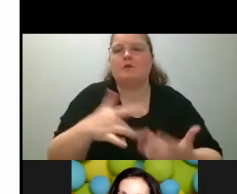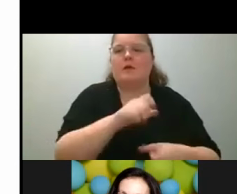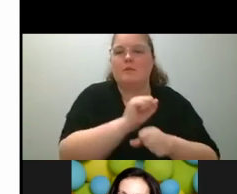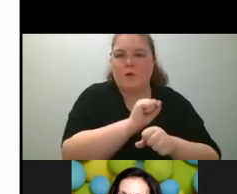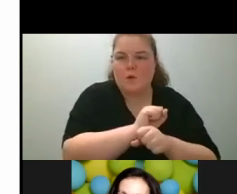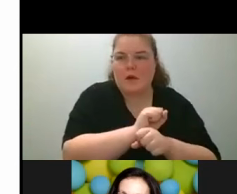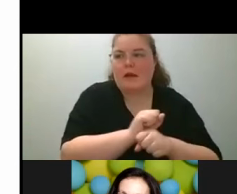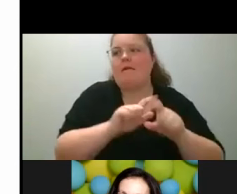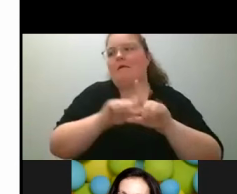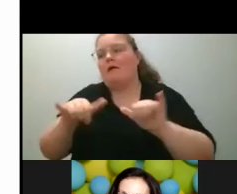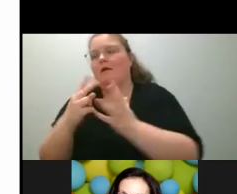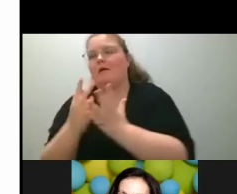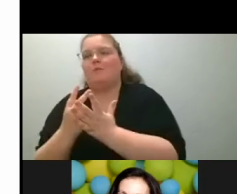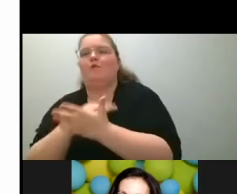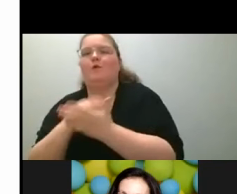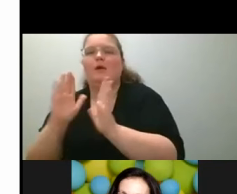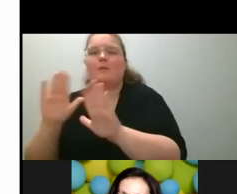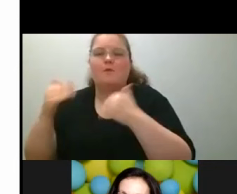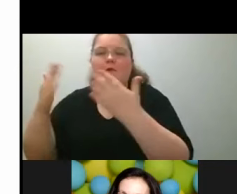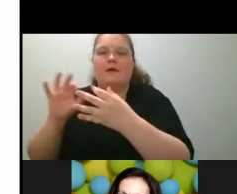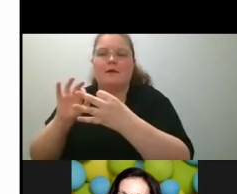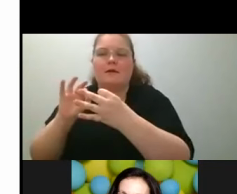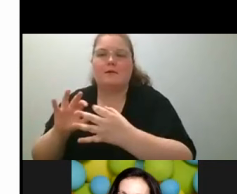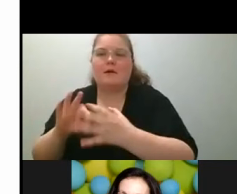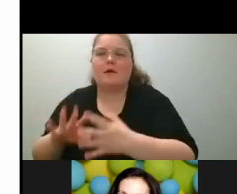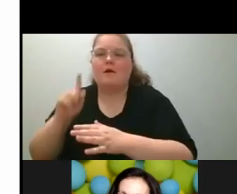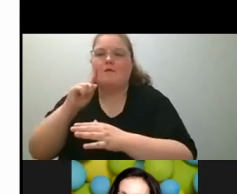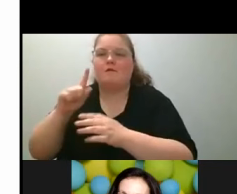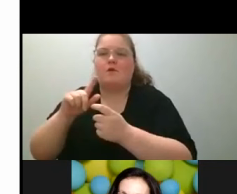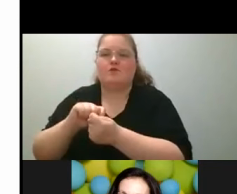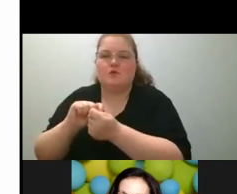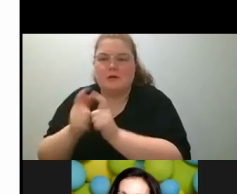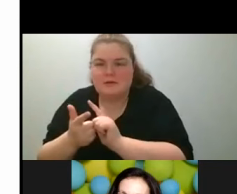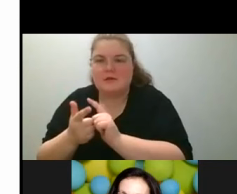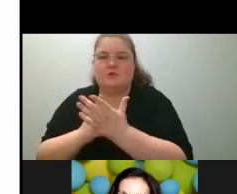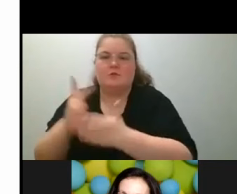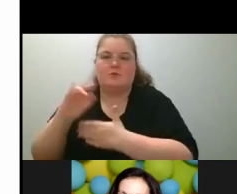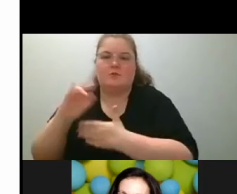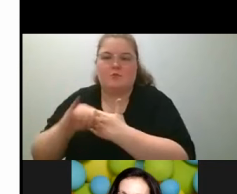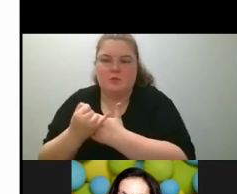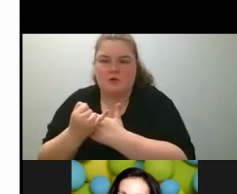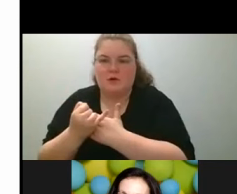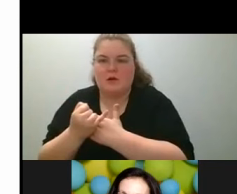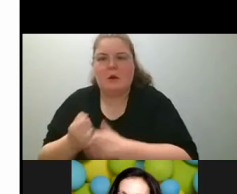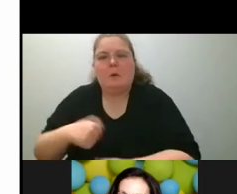in addition to providing feedback for translations and translation projects. So we understand that things come up